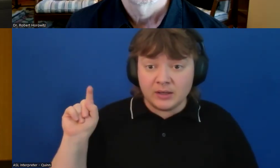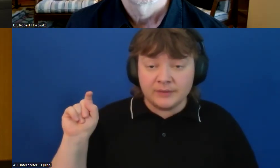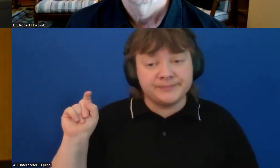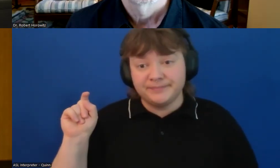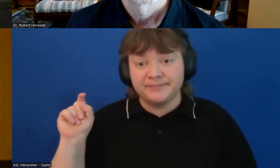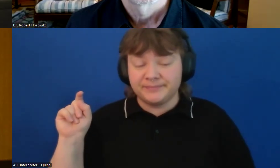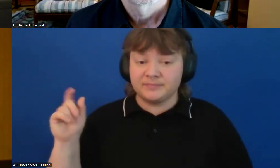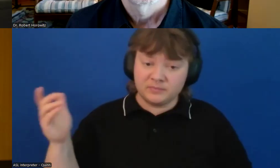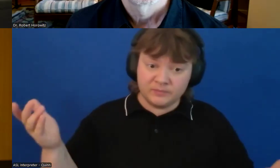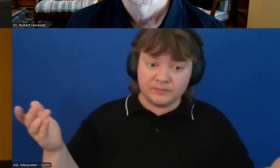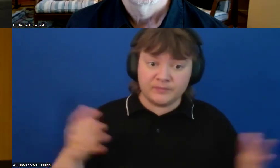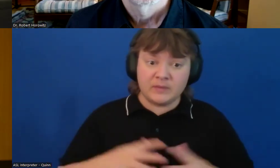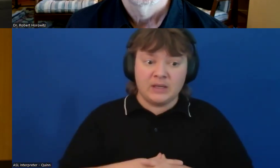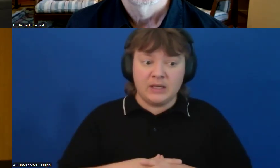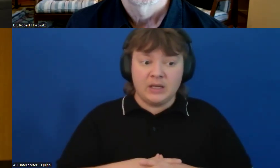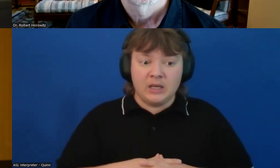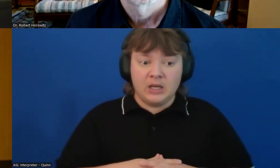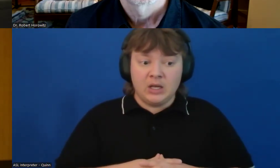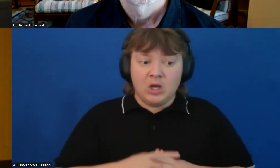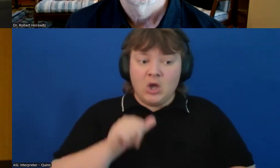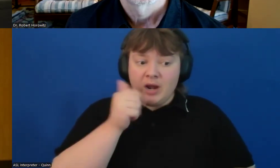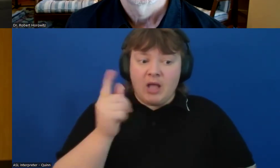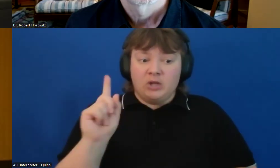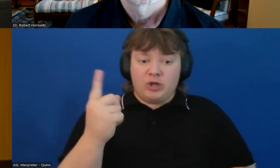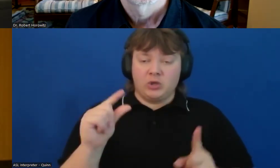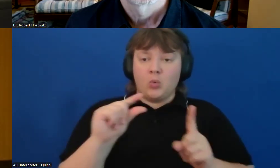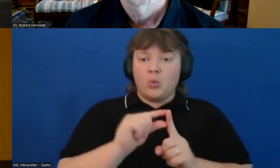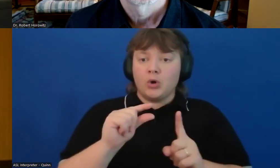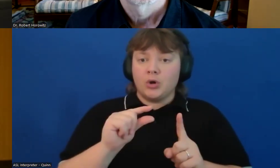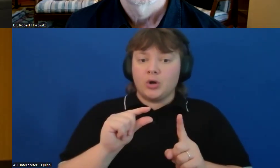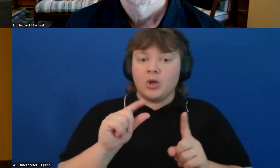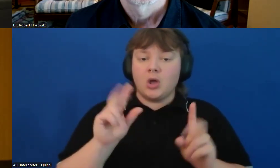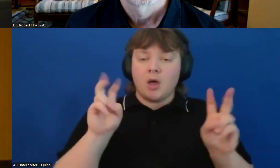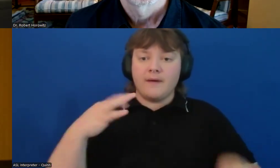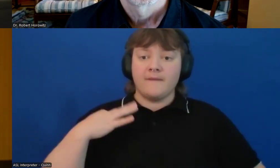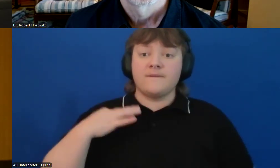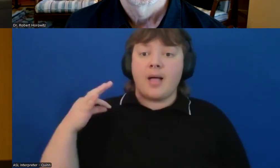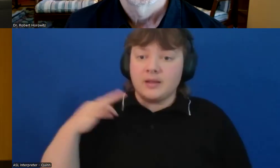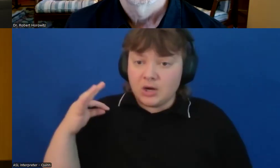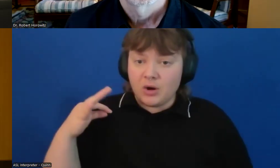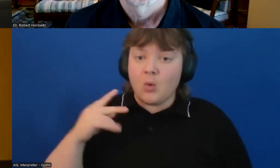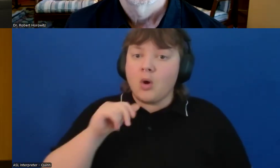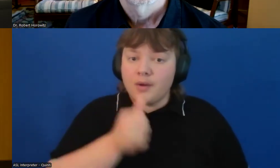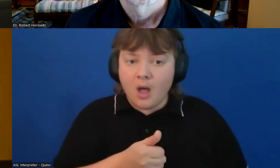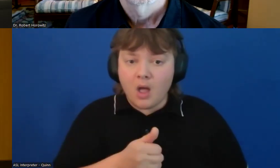So I I think that this it's not just a word of of it being voluntary or not but really a thoughtful